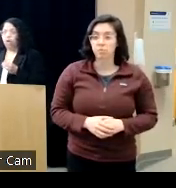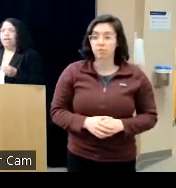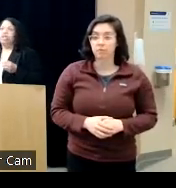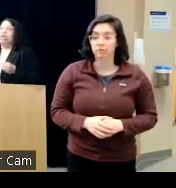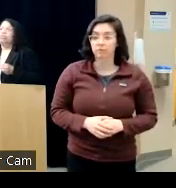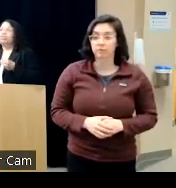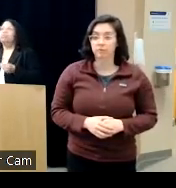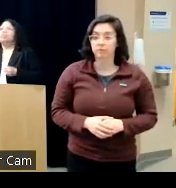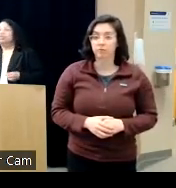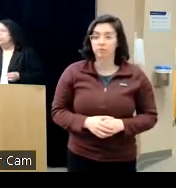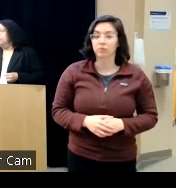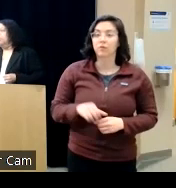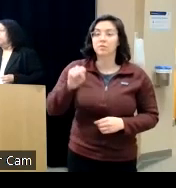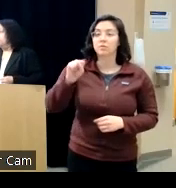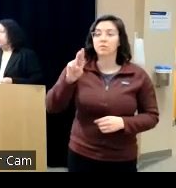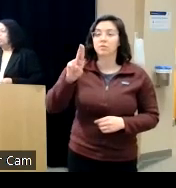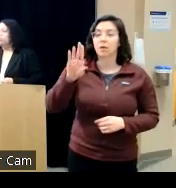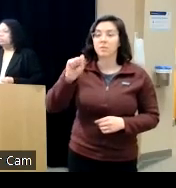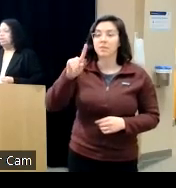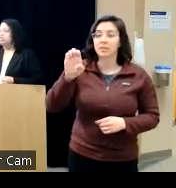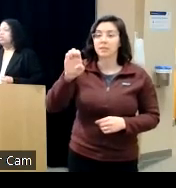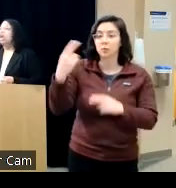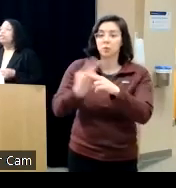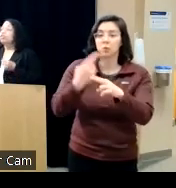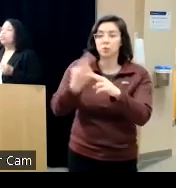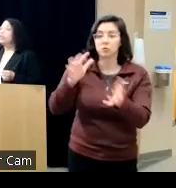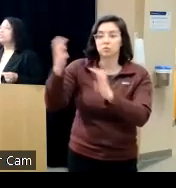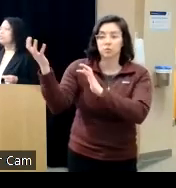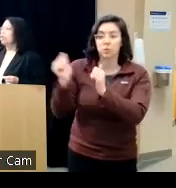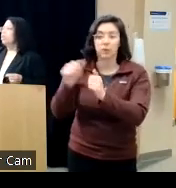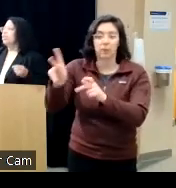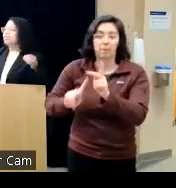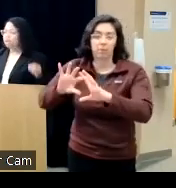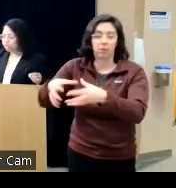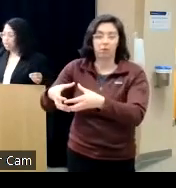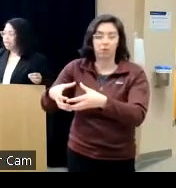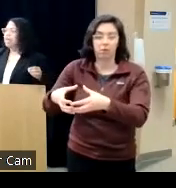break of substance misuse among this population and it's important to do that because typically